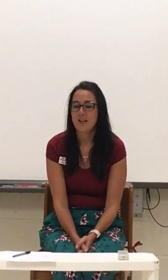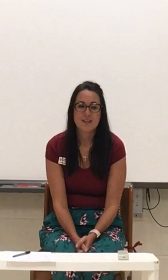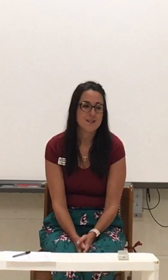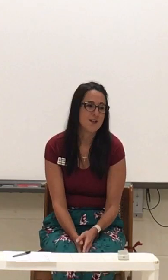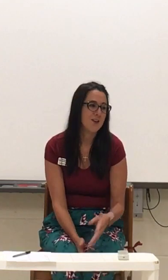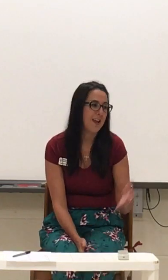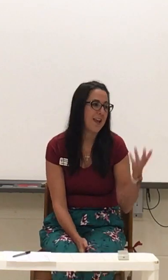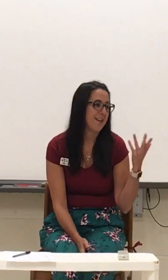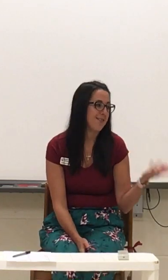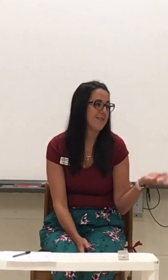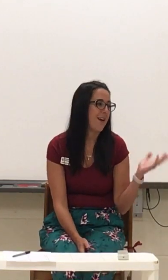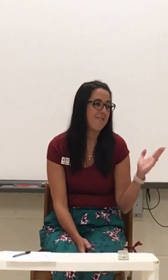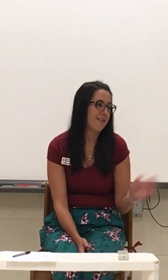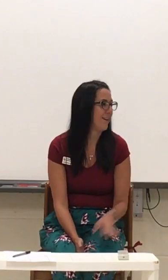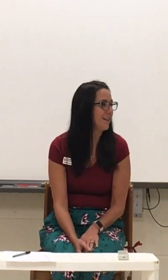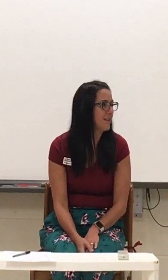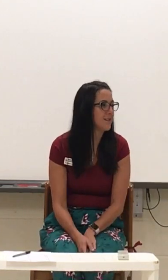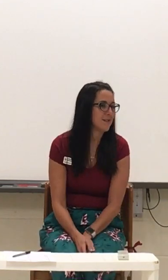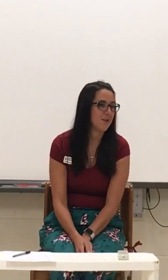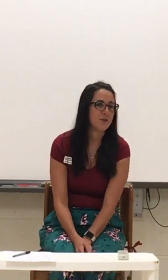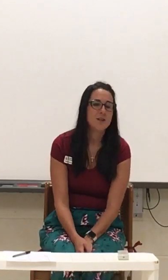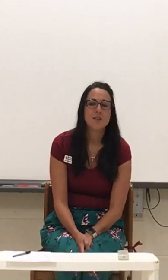ASL and